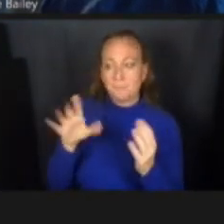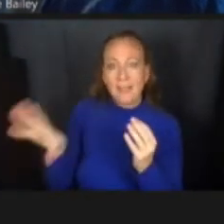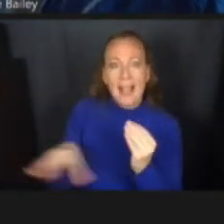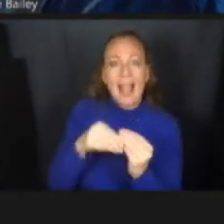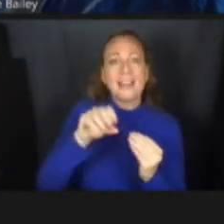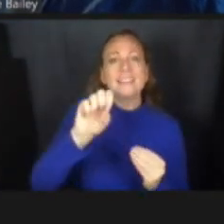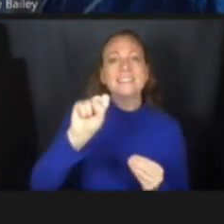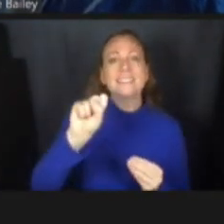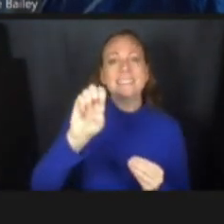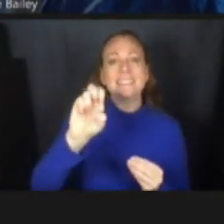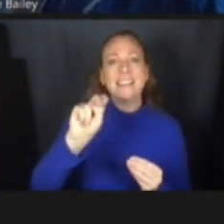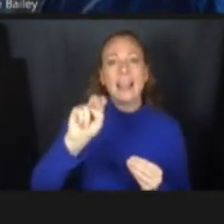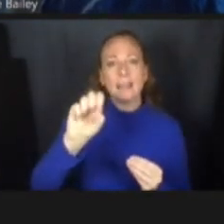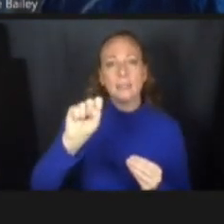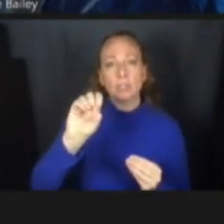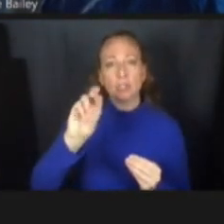for a virtual reality cane.